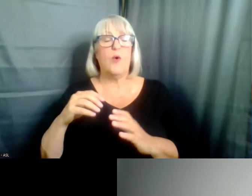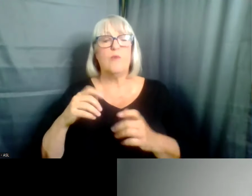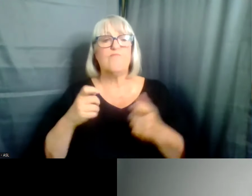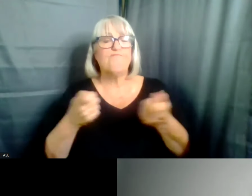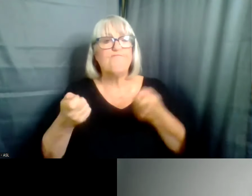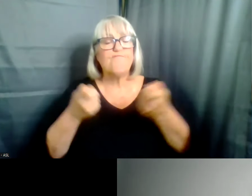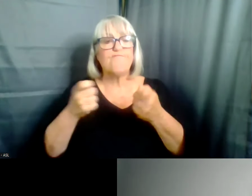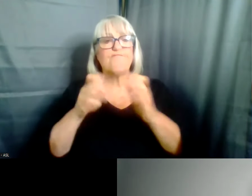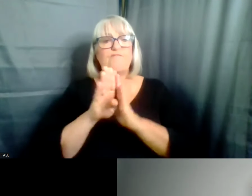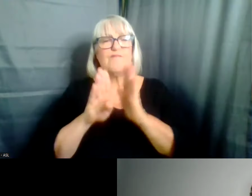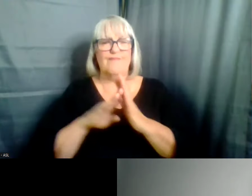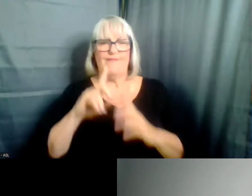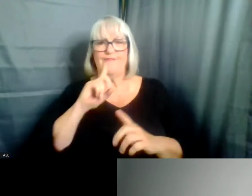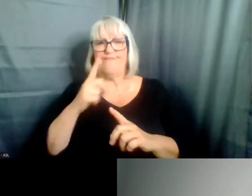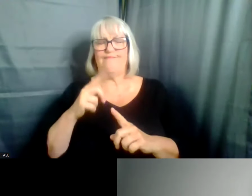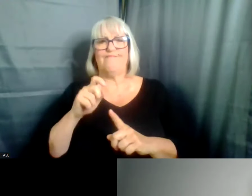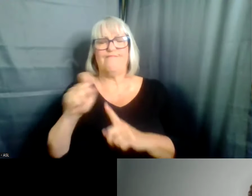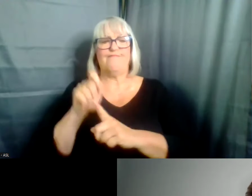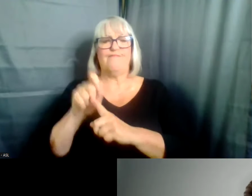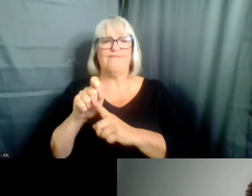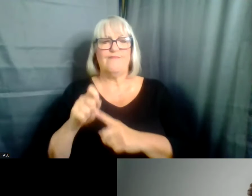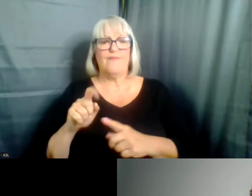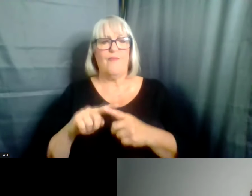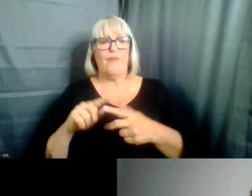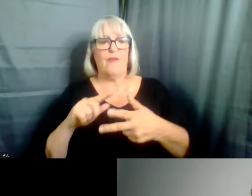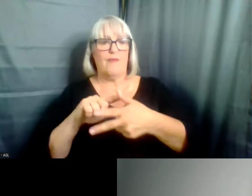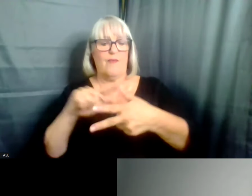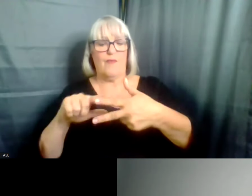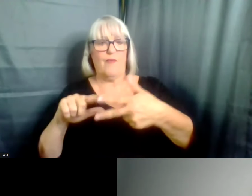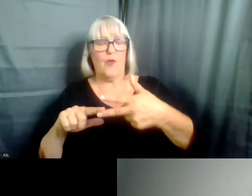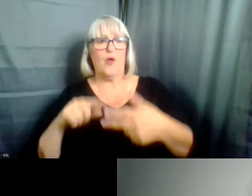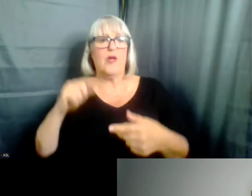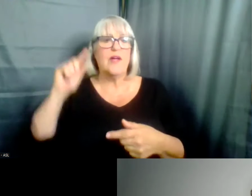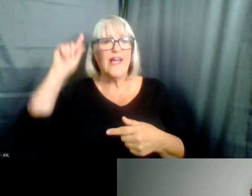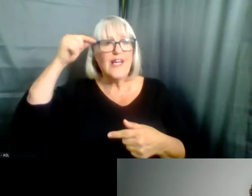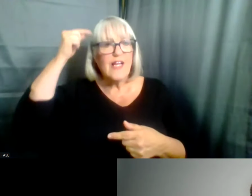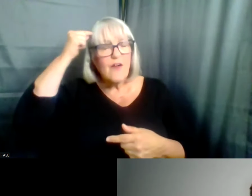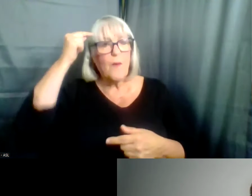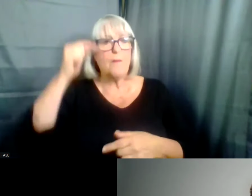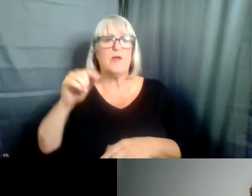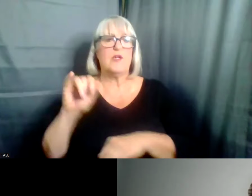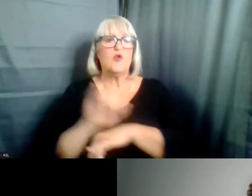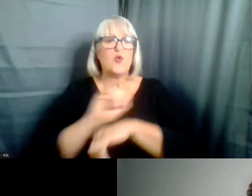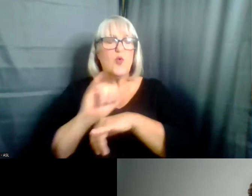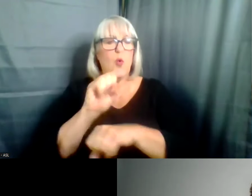a unique tri-part body of a government industry and labor where we have a co-chair